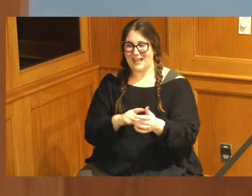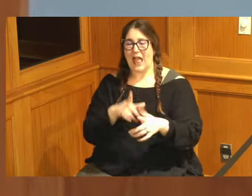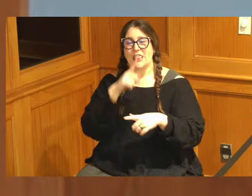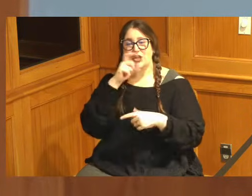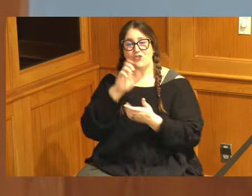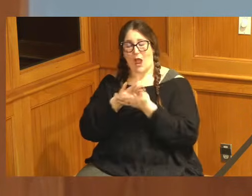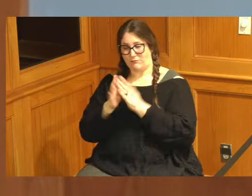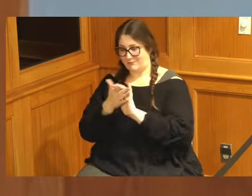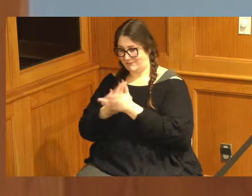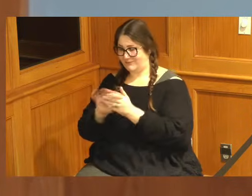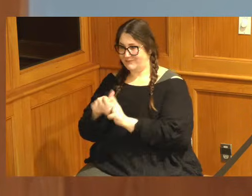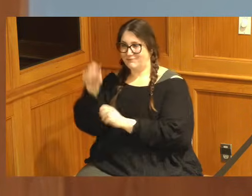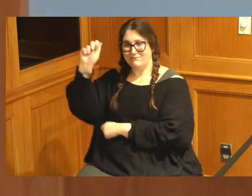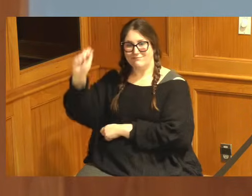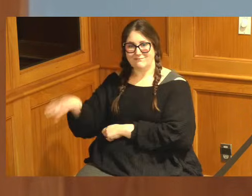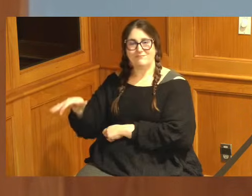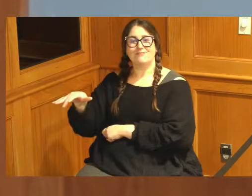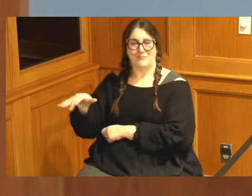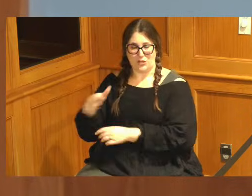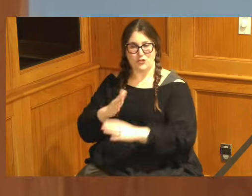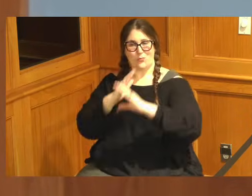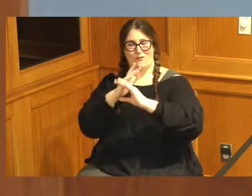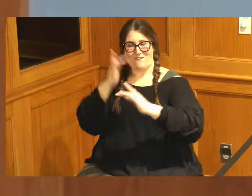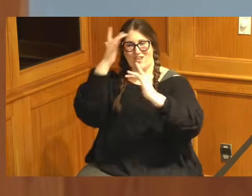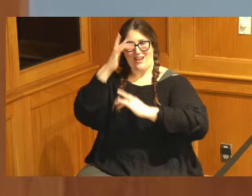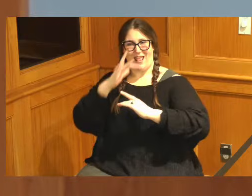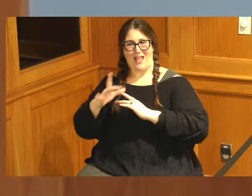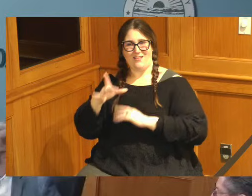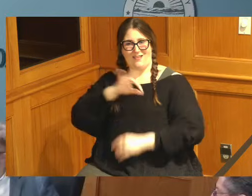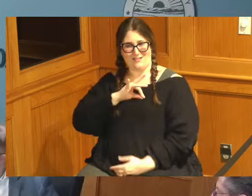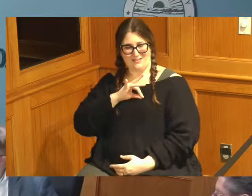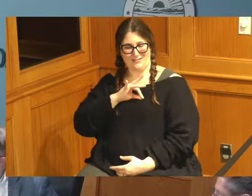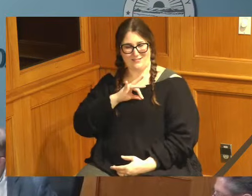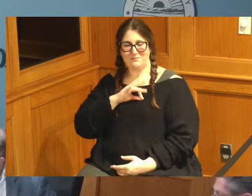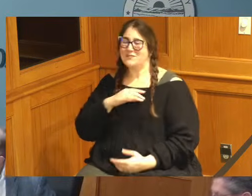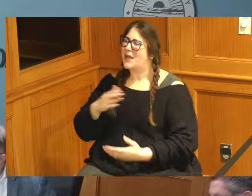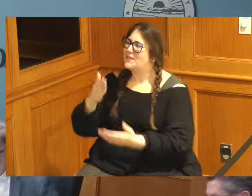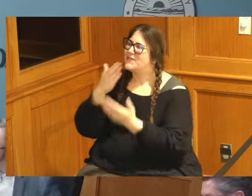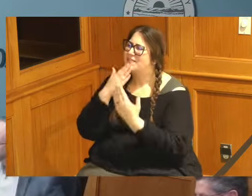best for for preventing illness. Got it. Thank you. Yep. Thank you so much. Thank you all.